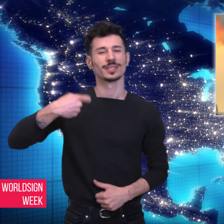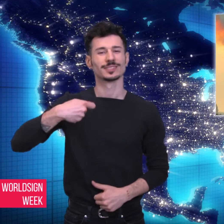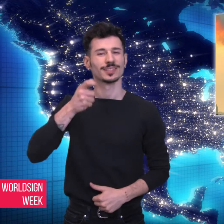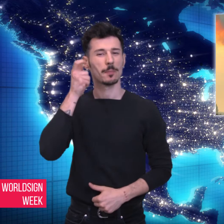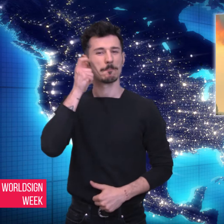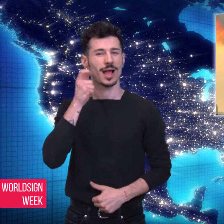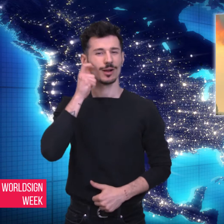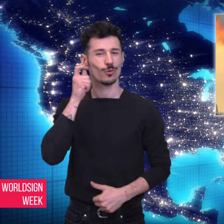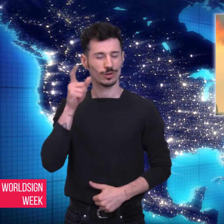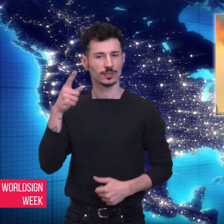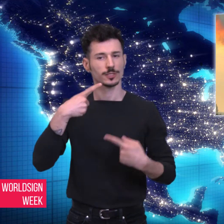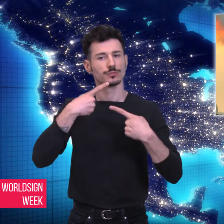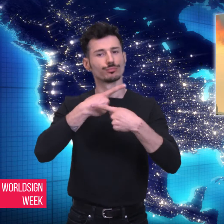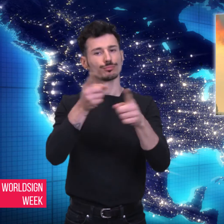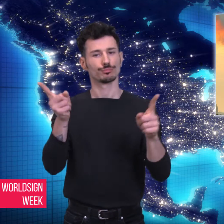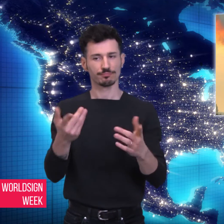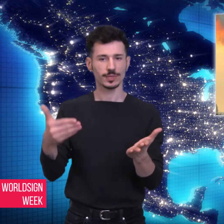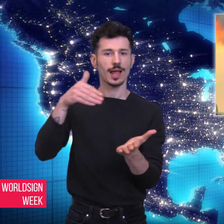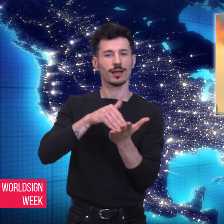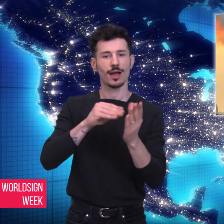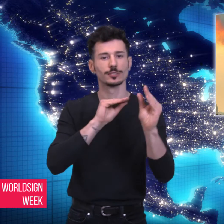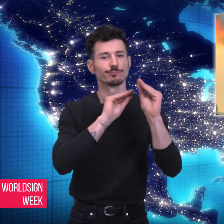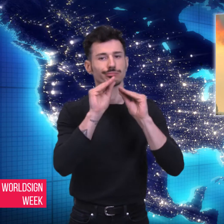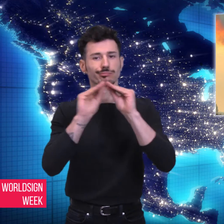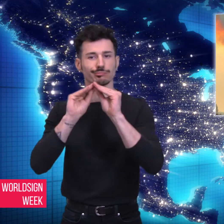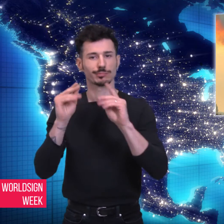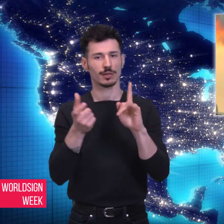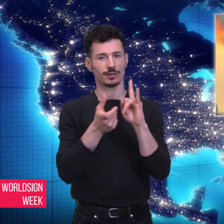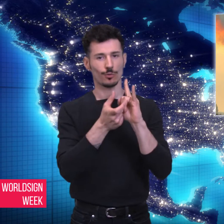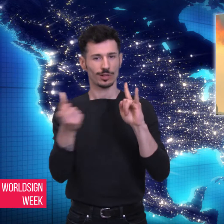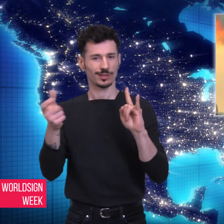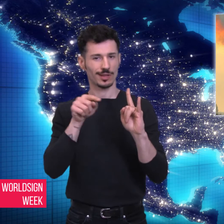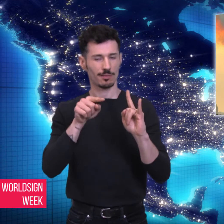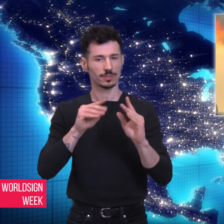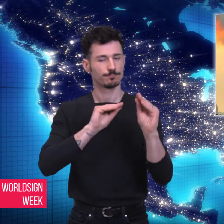President Emmanuel Macron declared that we would rebuild